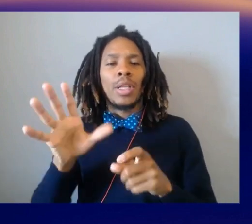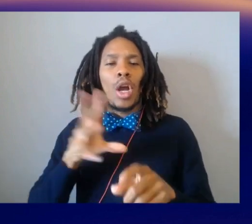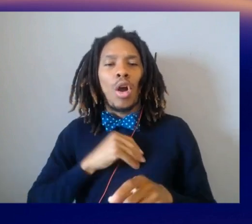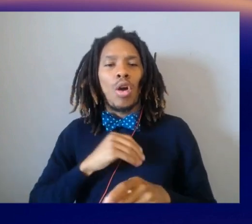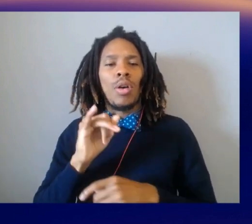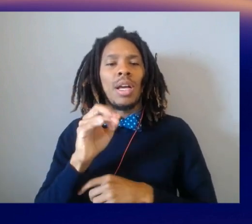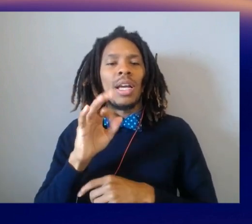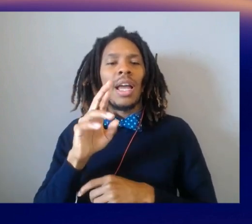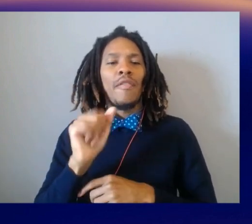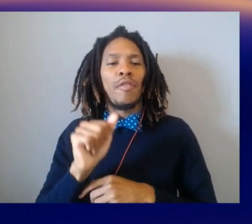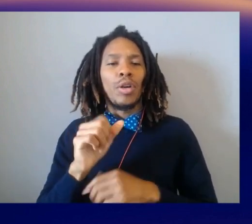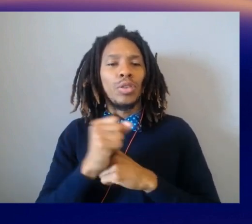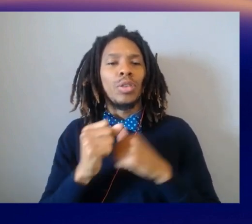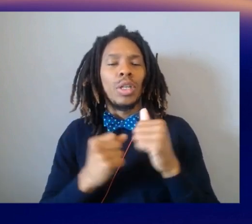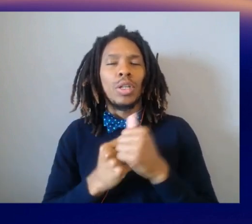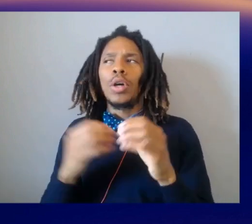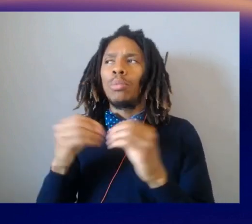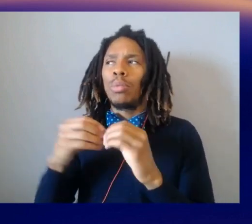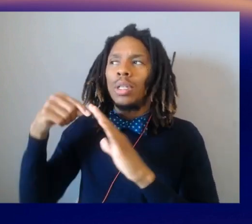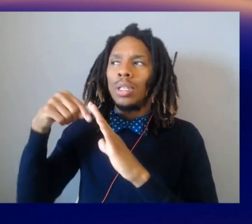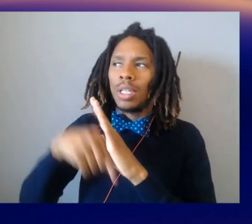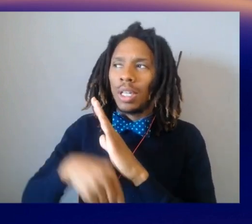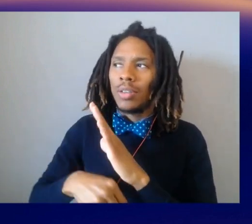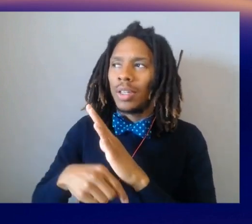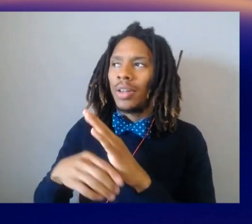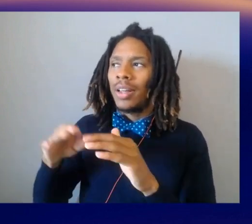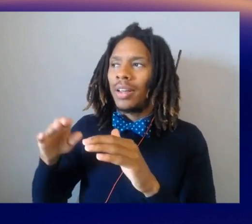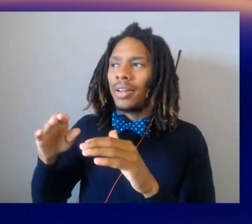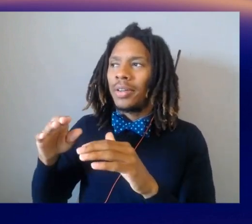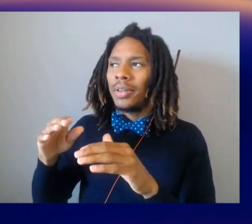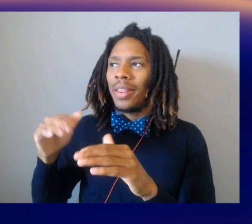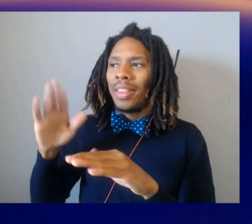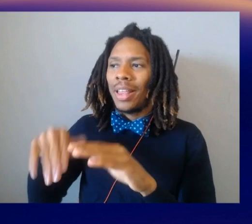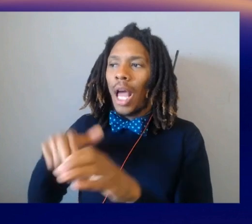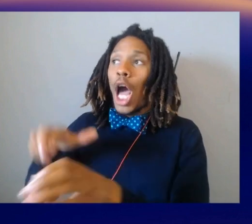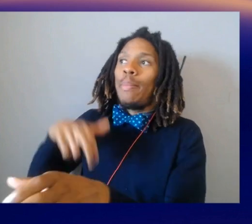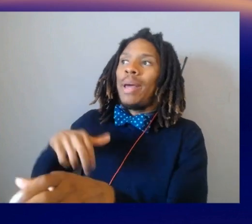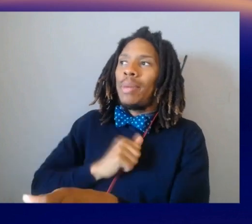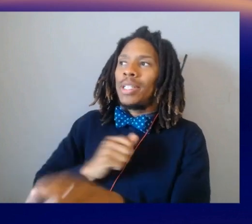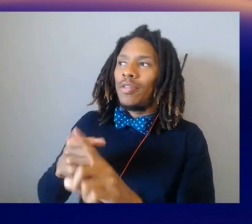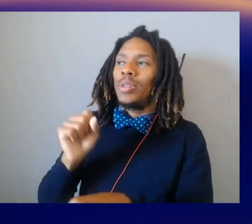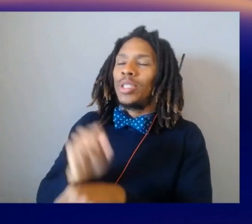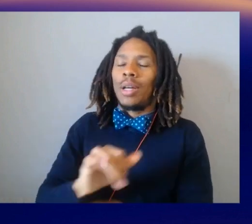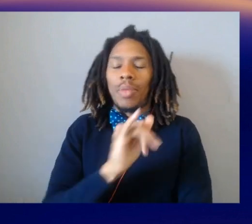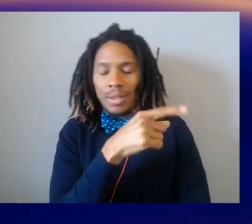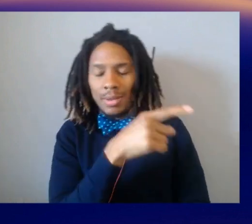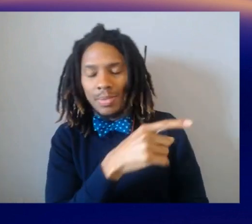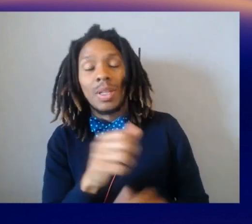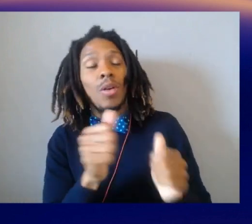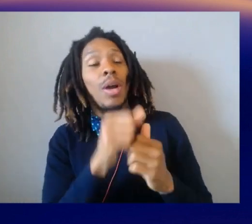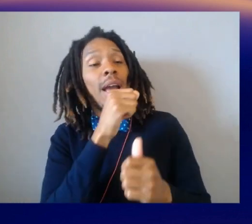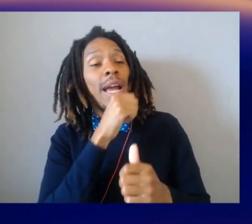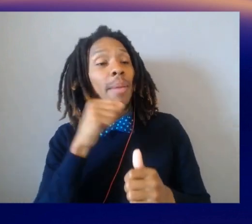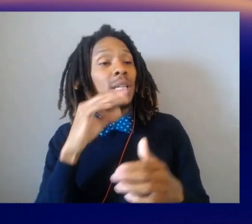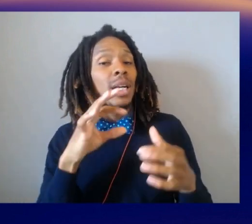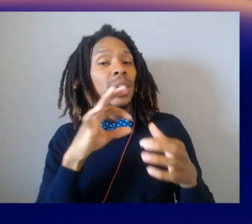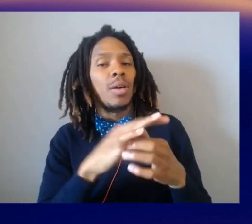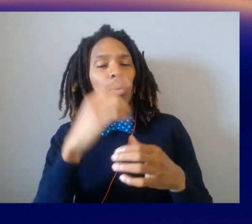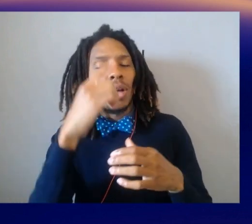So it goes way further than automating myself out of a job? Correct. Absolutely. Yeah. Yeah. So with Amazon connect we can think about the contact flow.